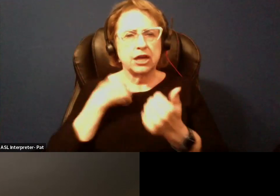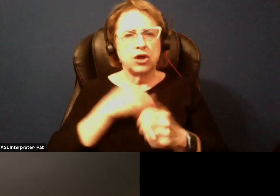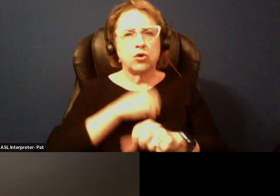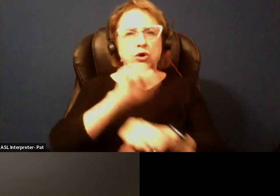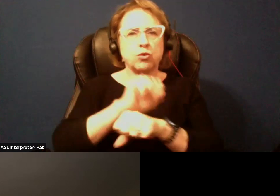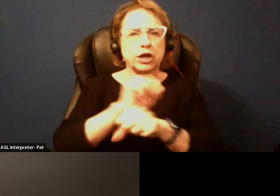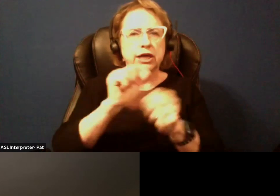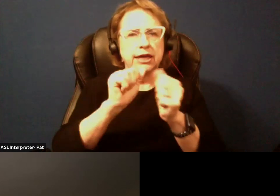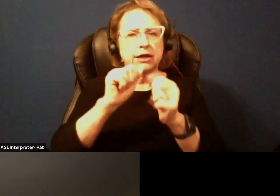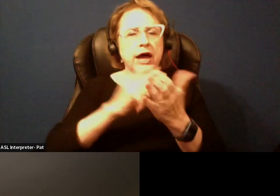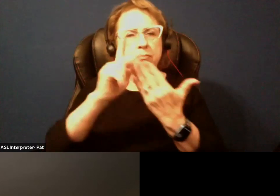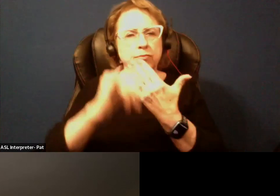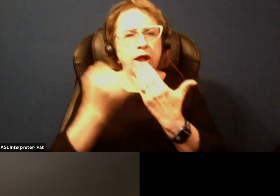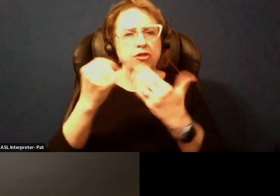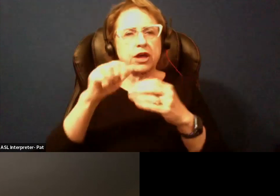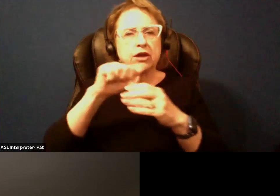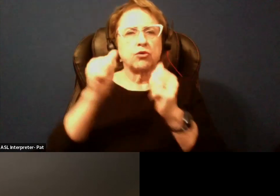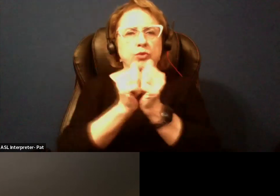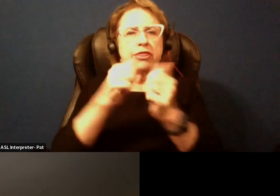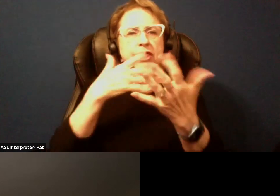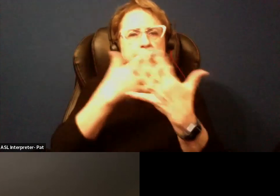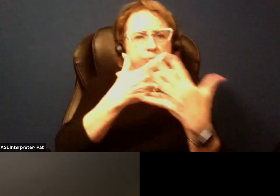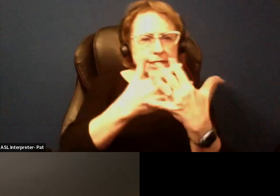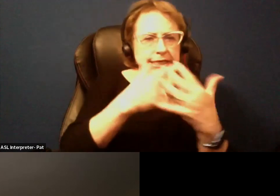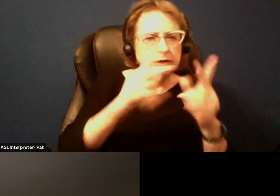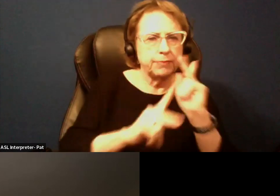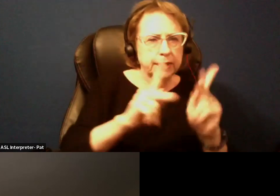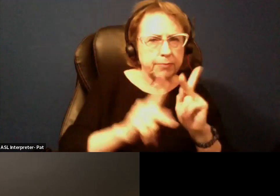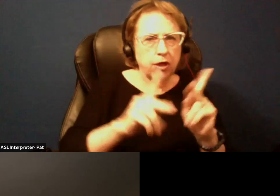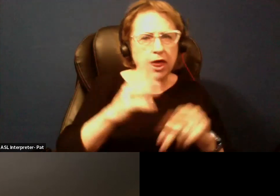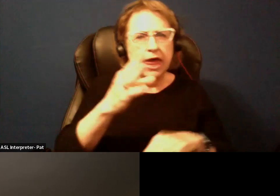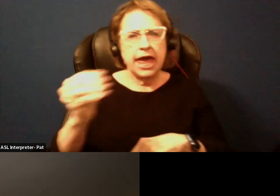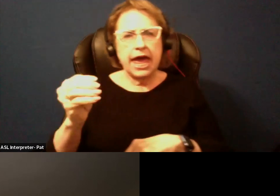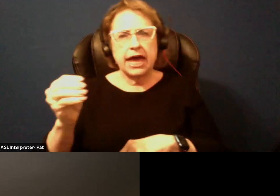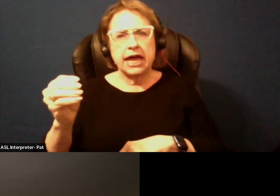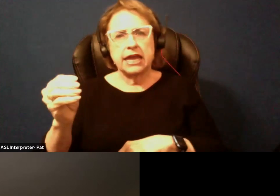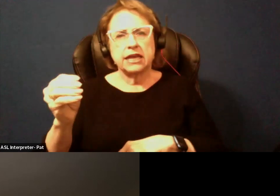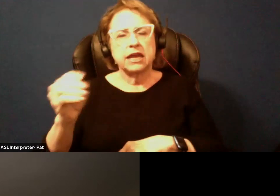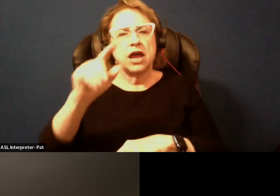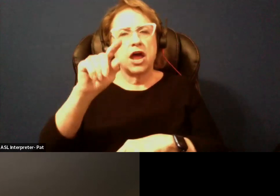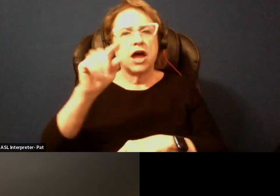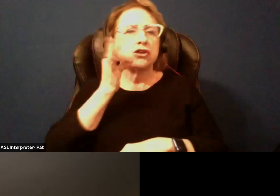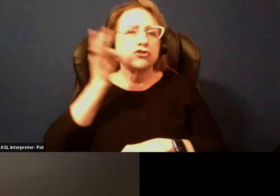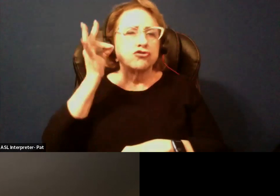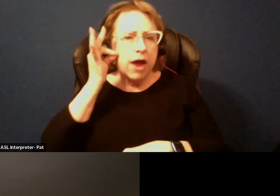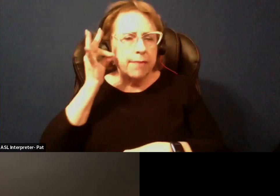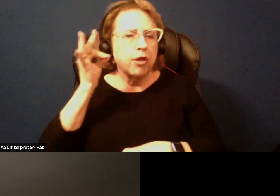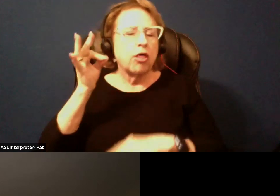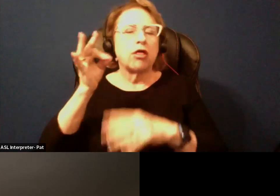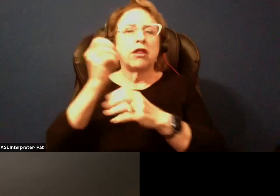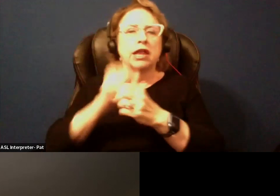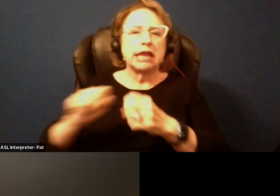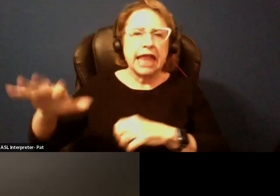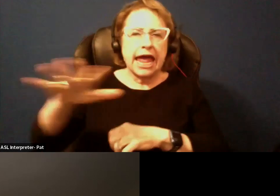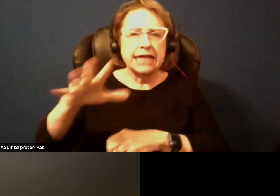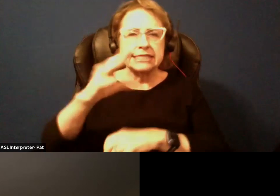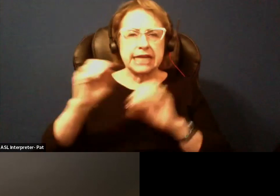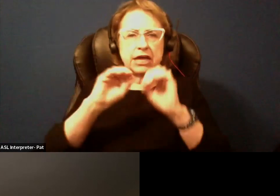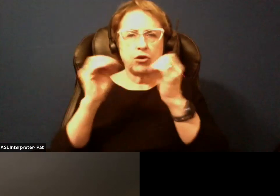we're working on projects with tribal lands. We're working with organizations that do job retraining